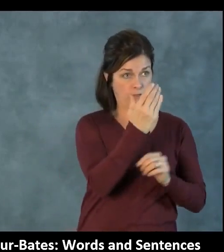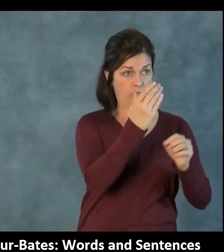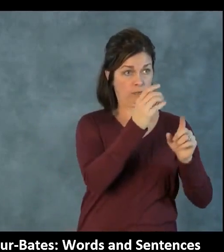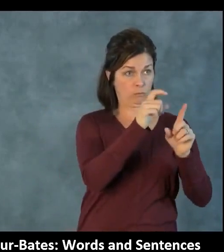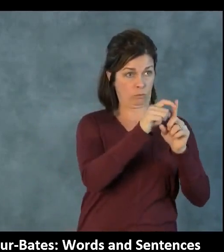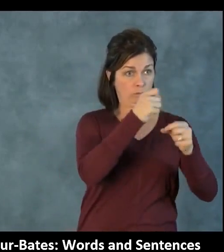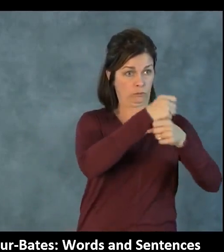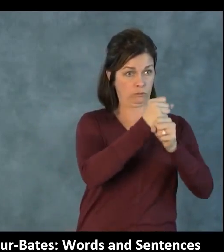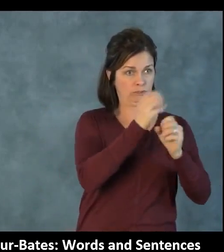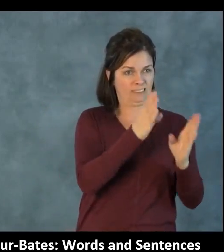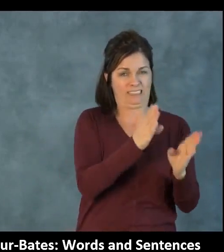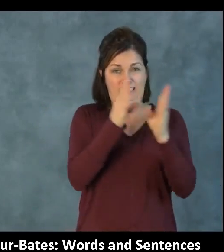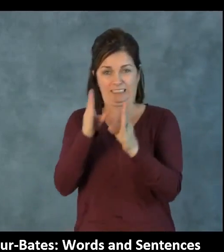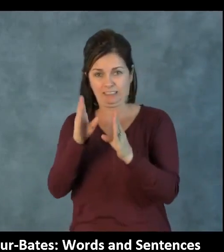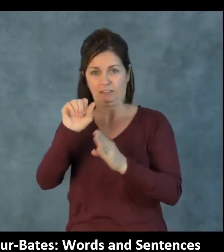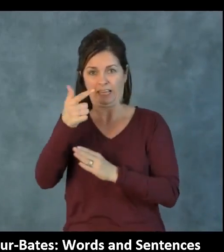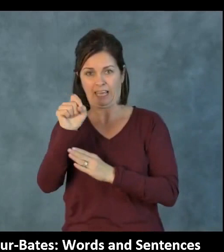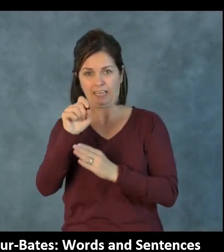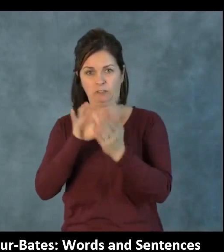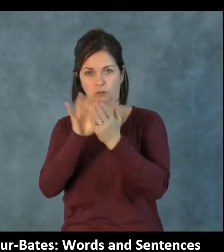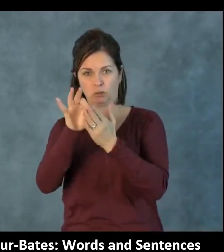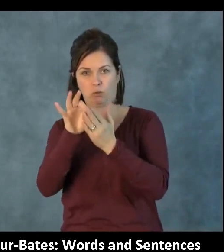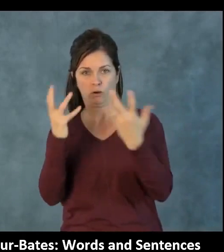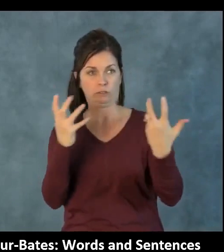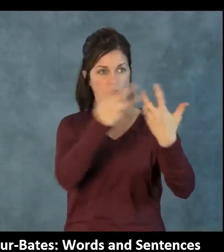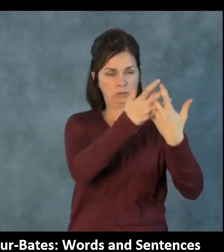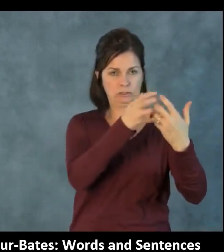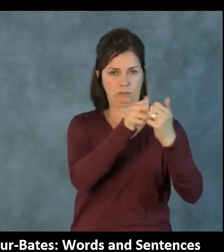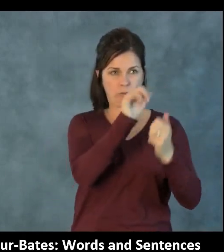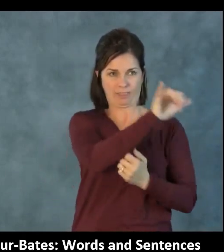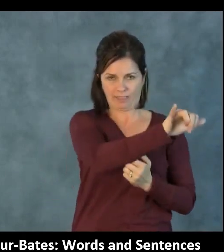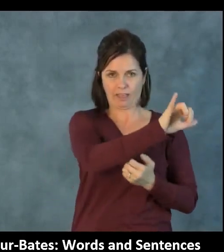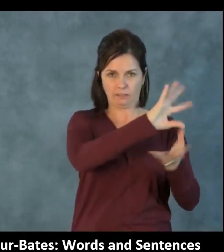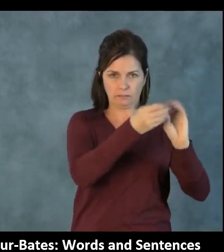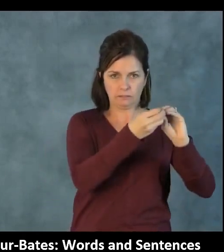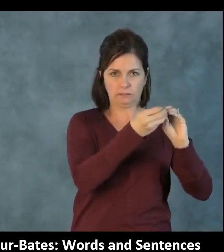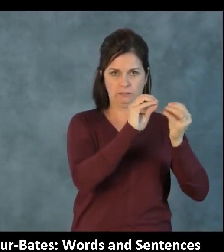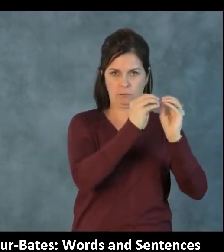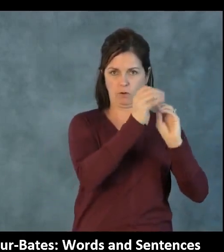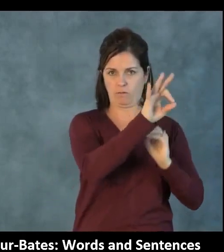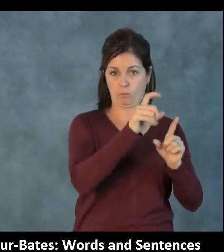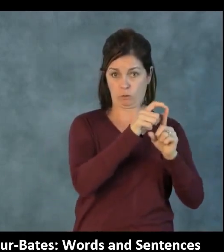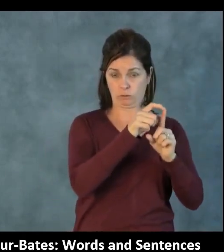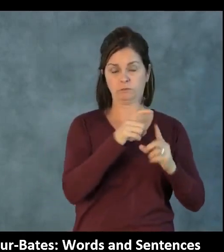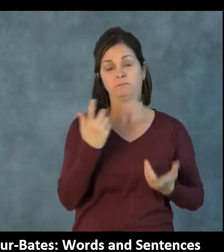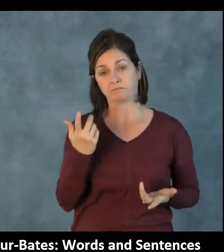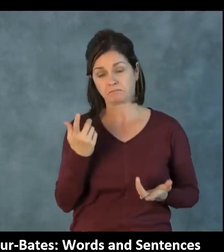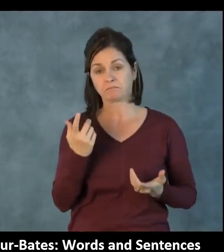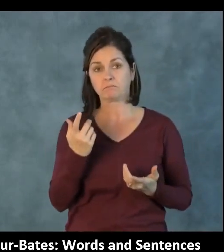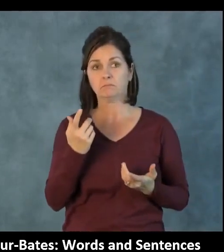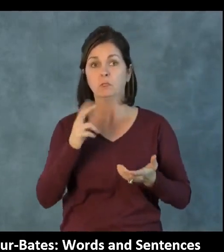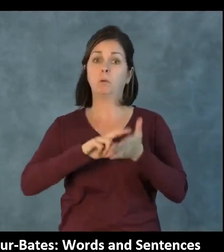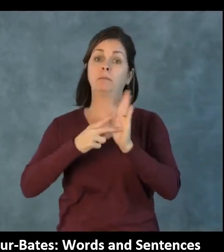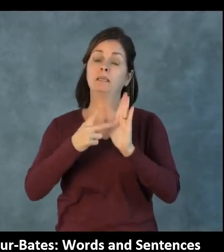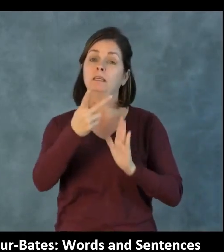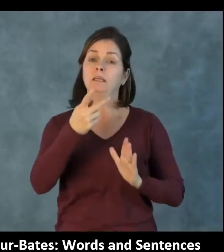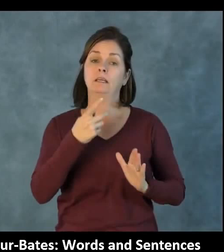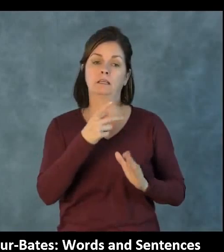that's associated with that number of words. Typically, a child who's producing a 115 words